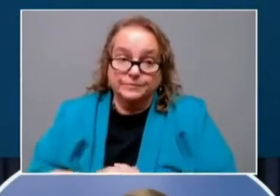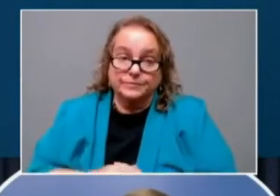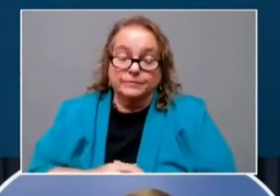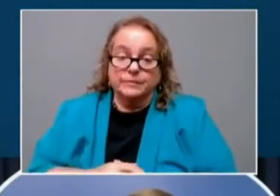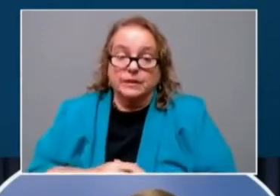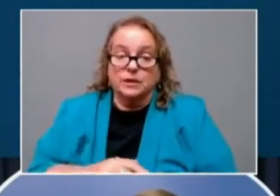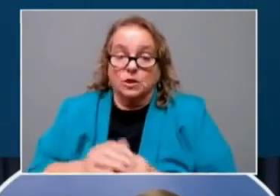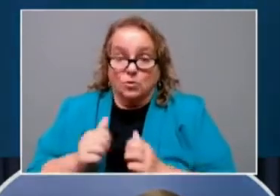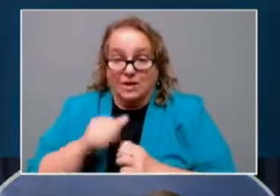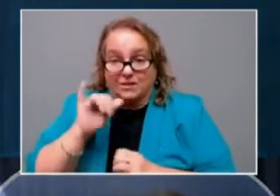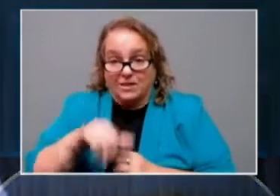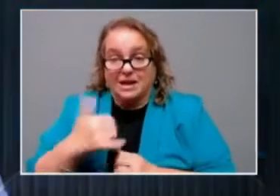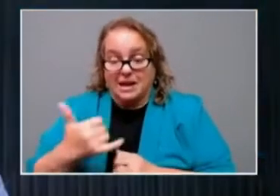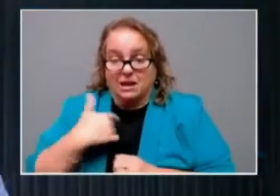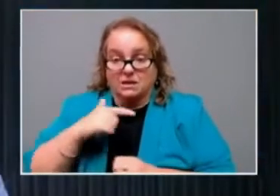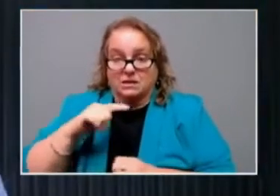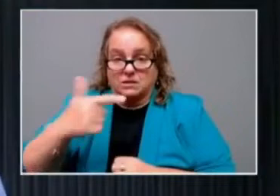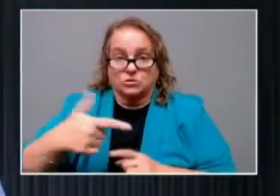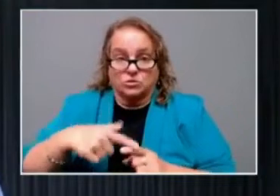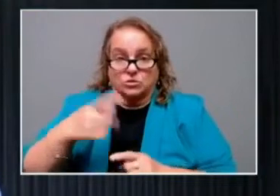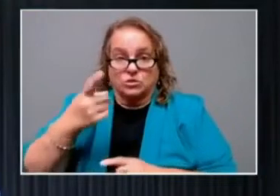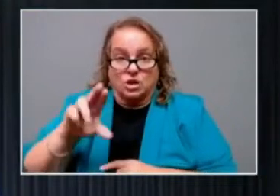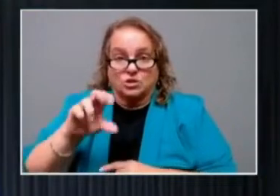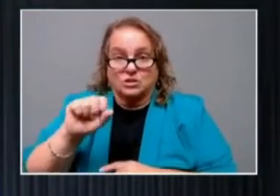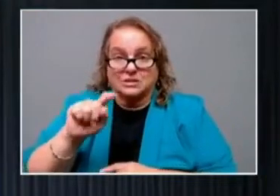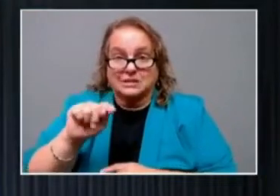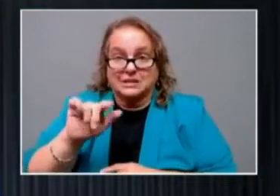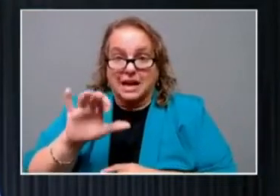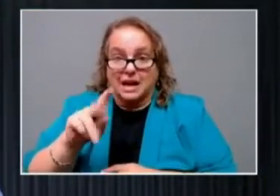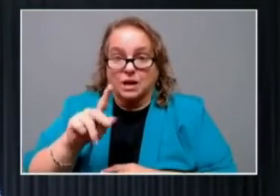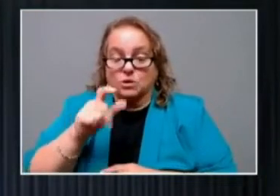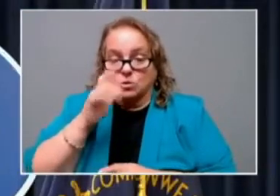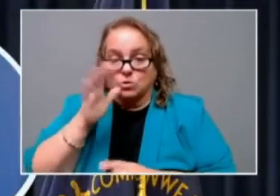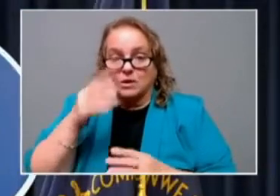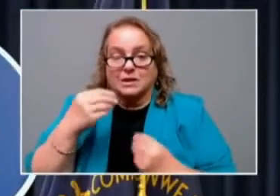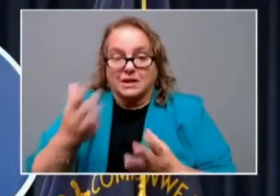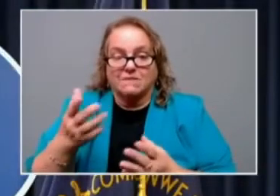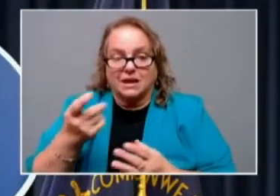it over to dr stack. Um Who's gonna give kind of an overall overview of